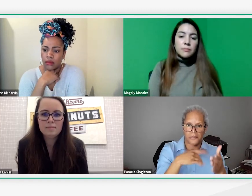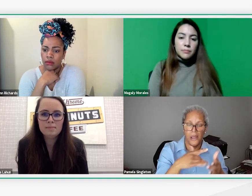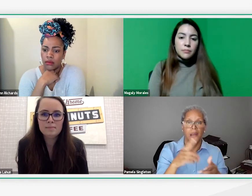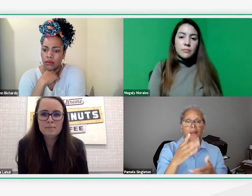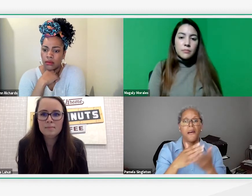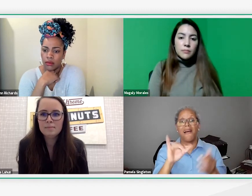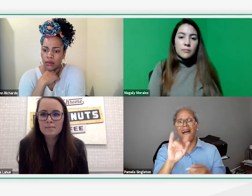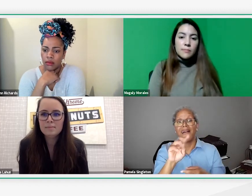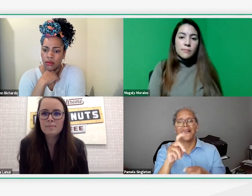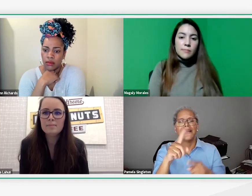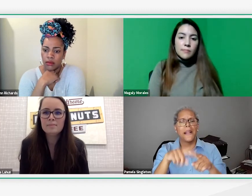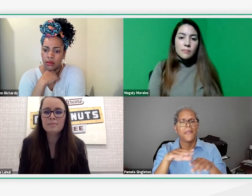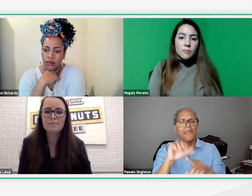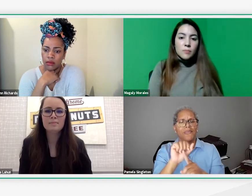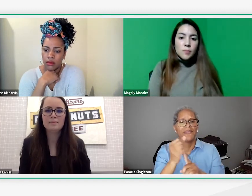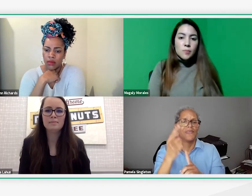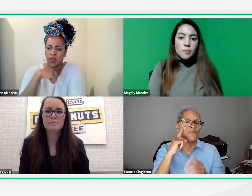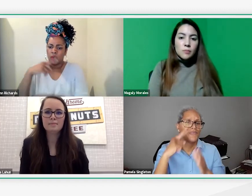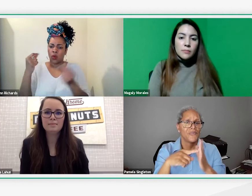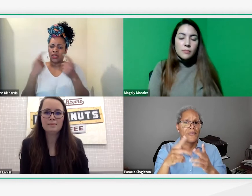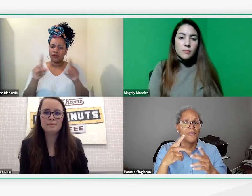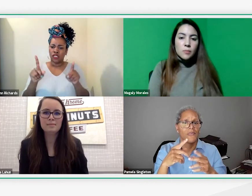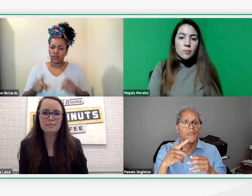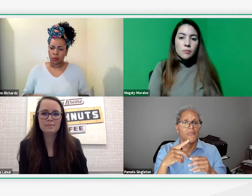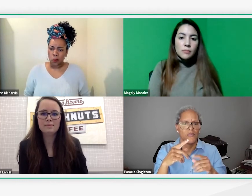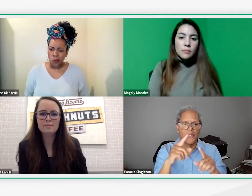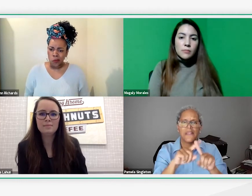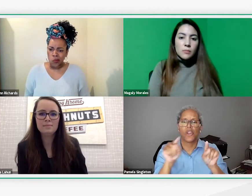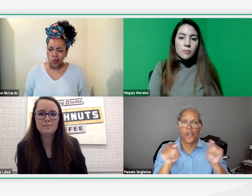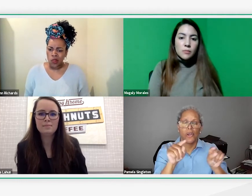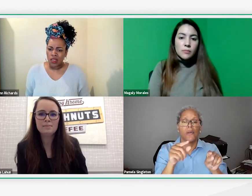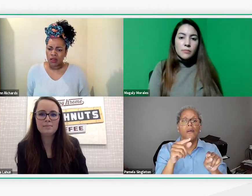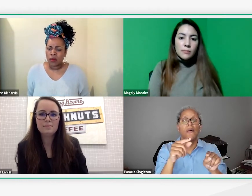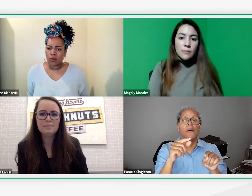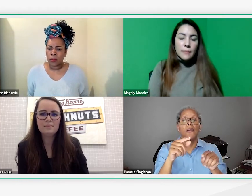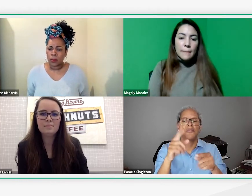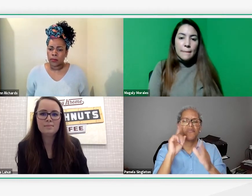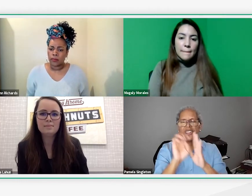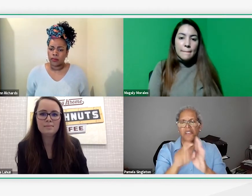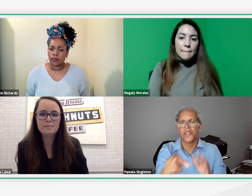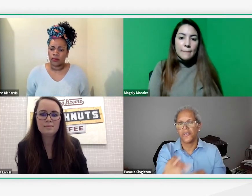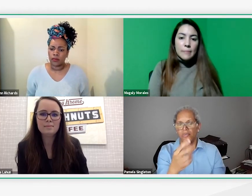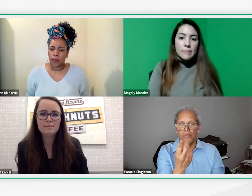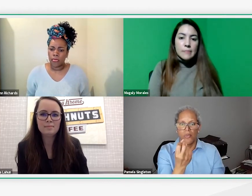The standard deduction is what you're just talking about. Itemized deductions depend on the situation. There is difference between them.